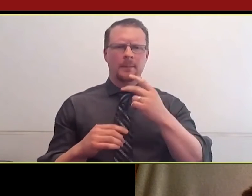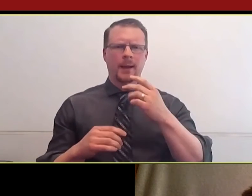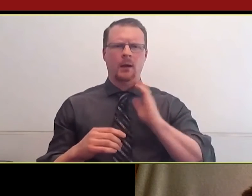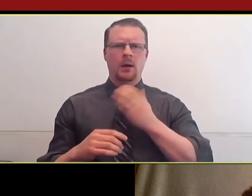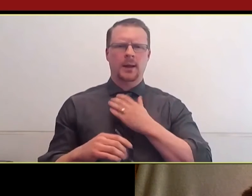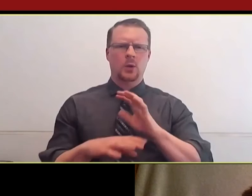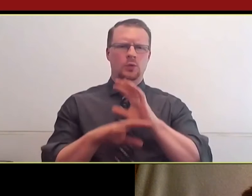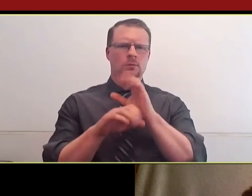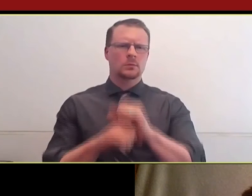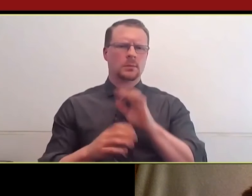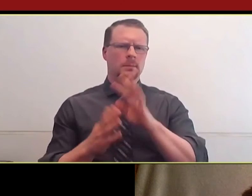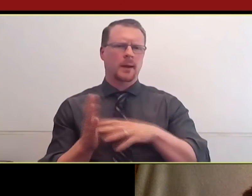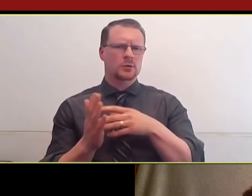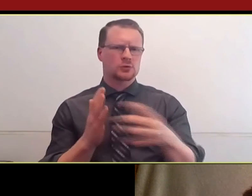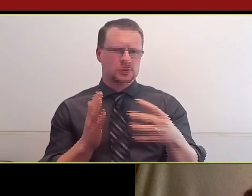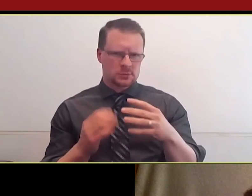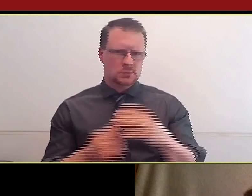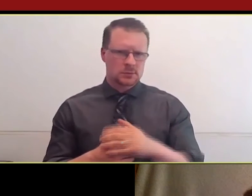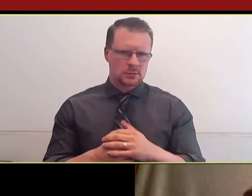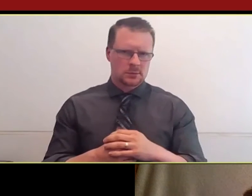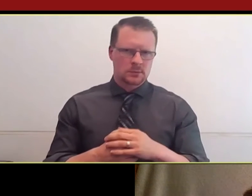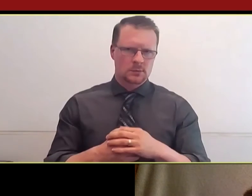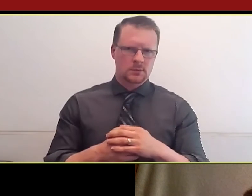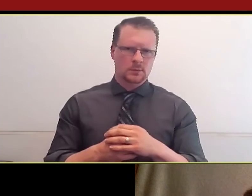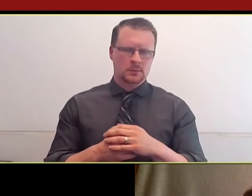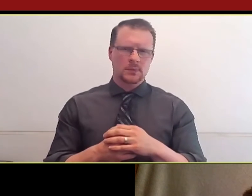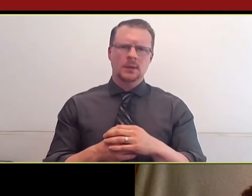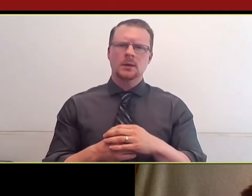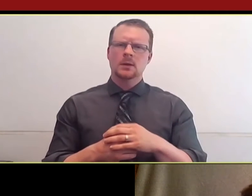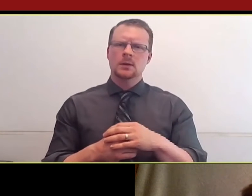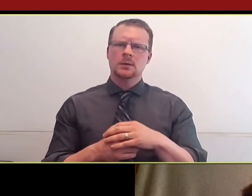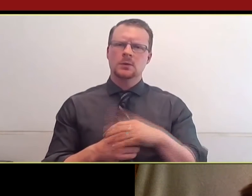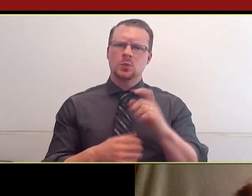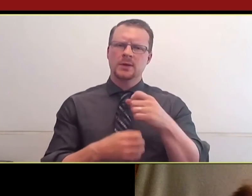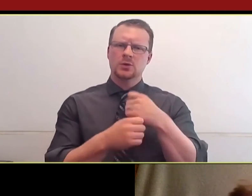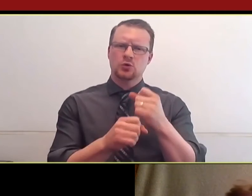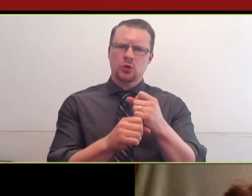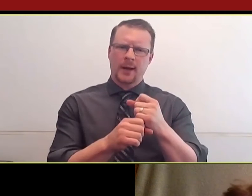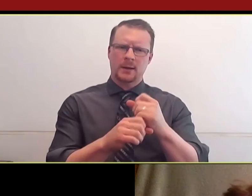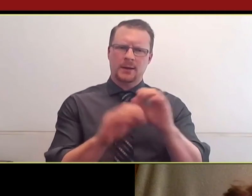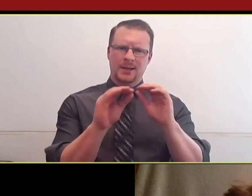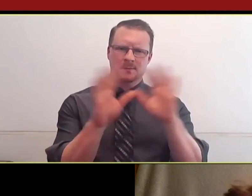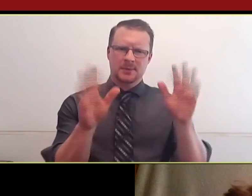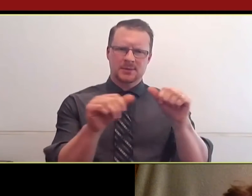just focused and following our traditional patterns to get through these crises.